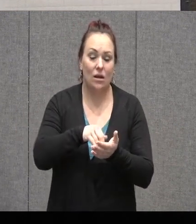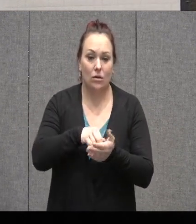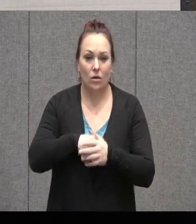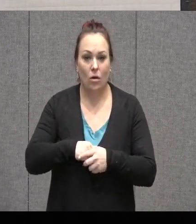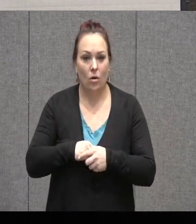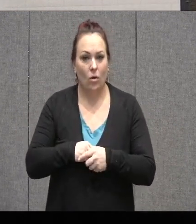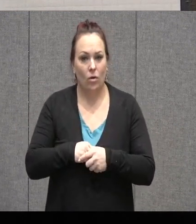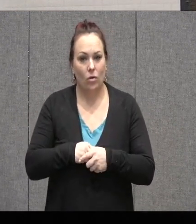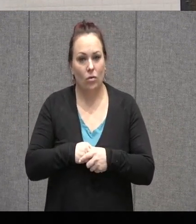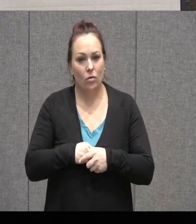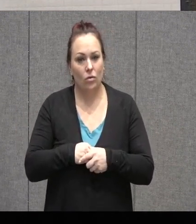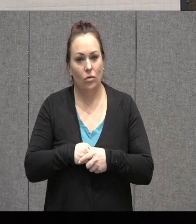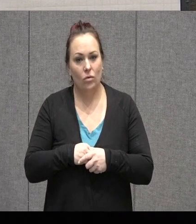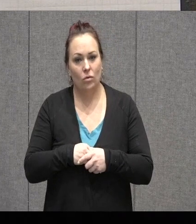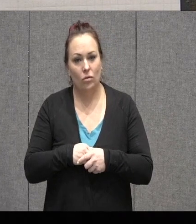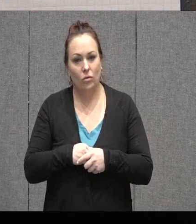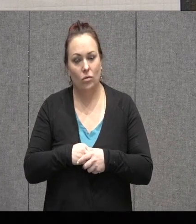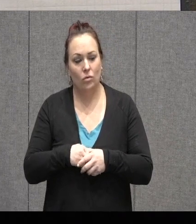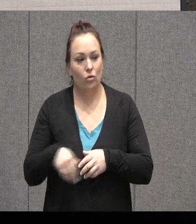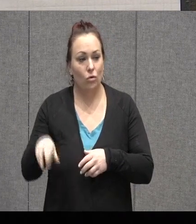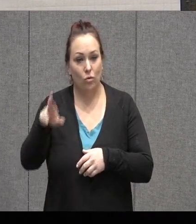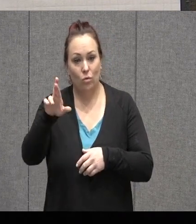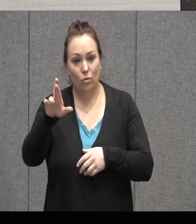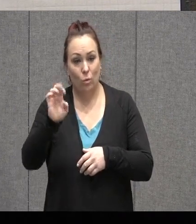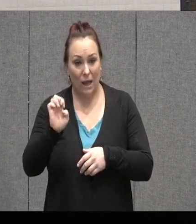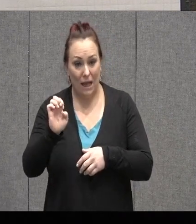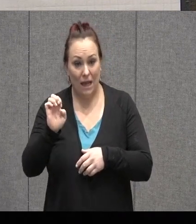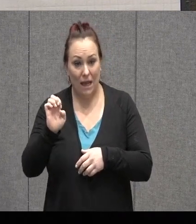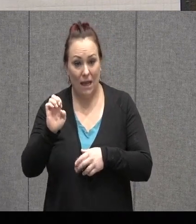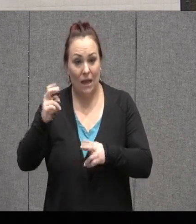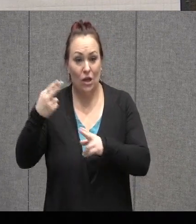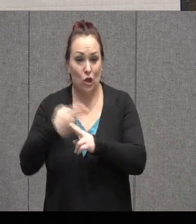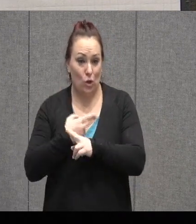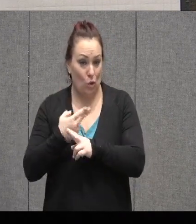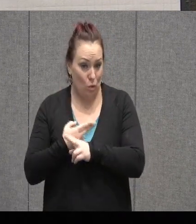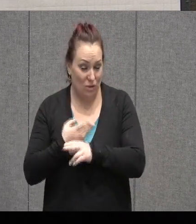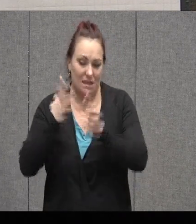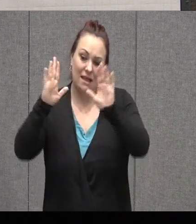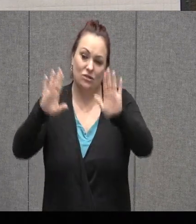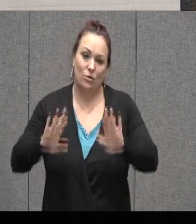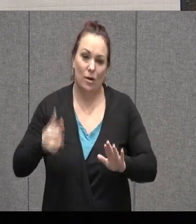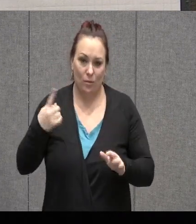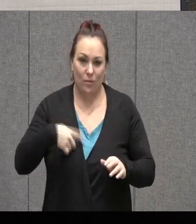So, yes, oh, reuse is a great one, thank you. Re use.